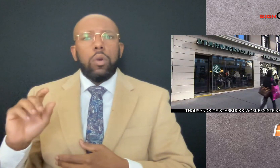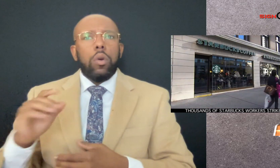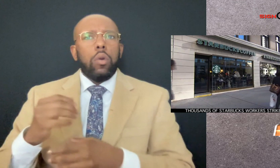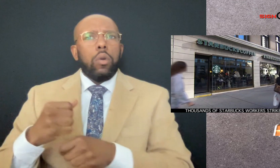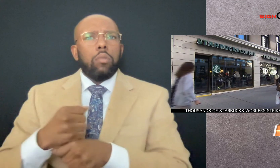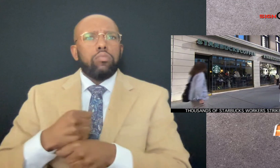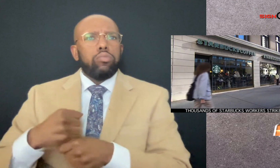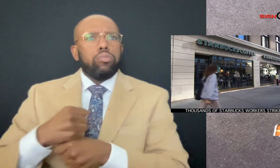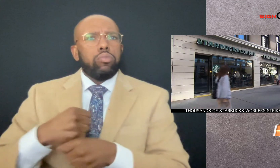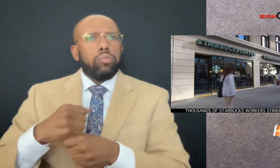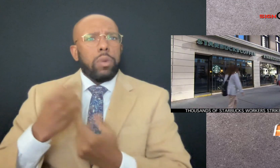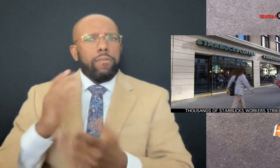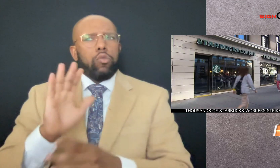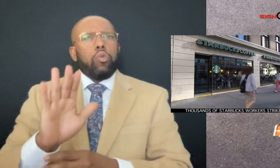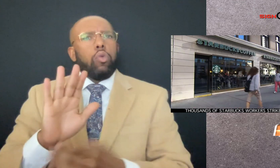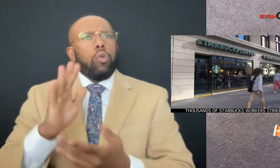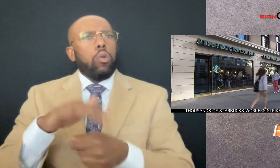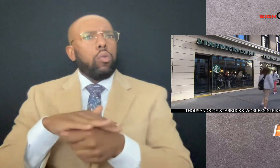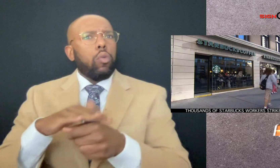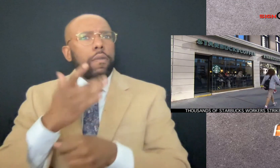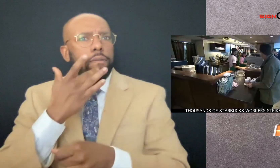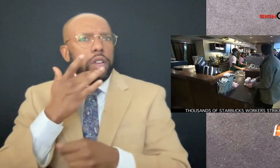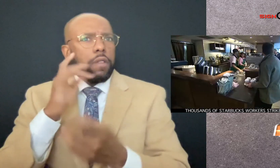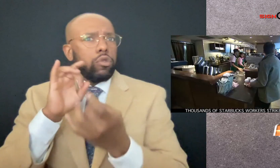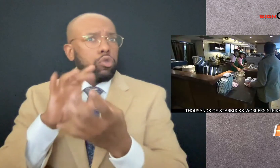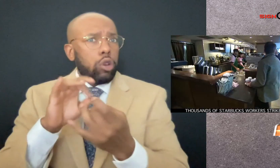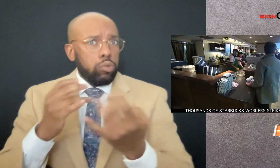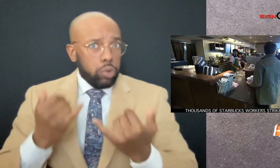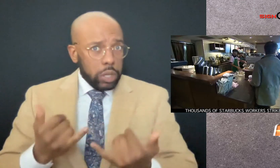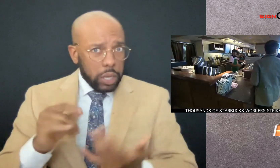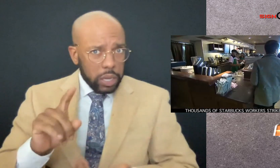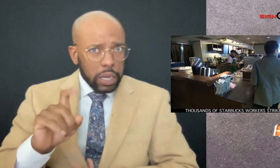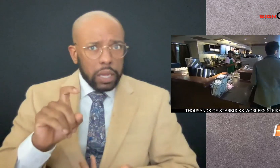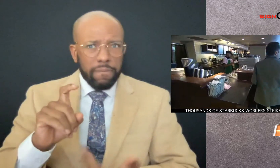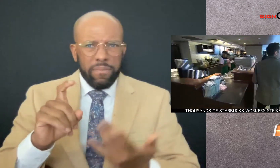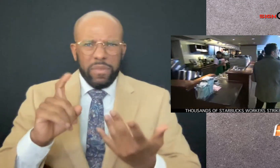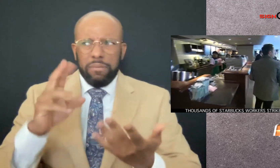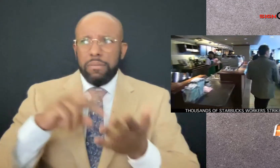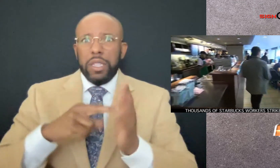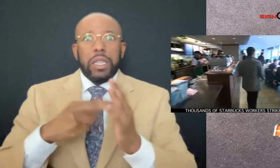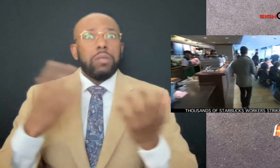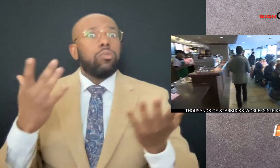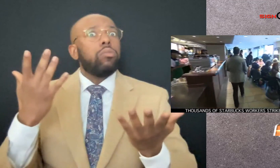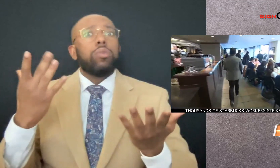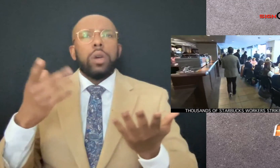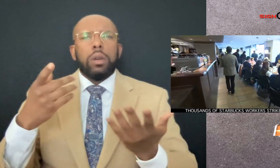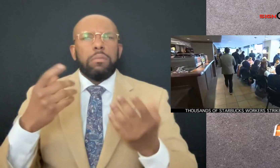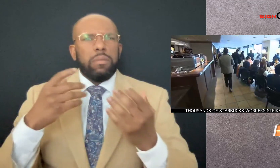At your favorite Starbucks today. It's because more than 2,000 Starbucks workers